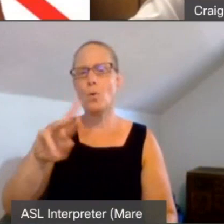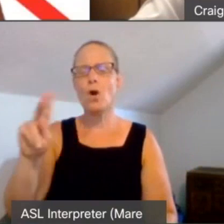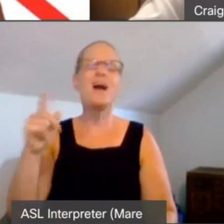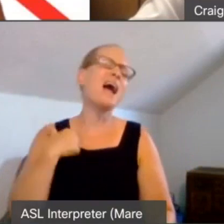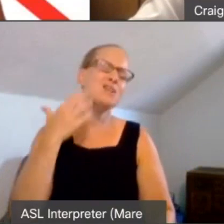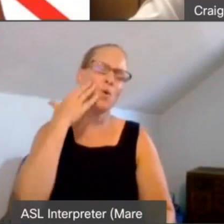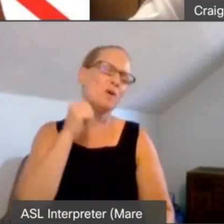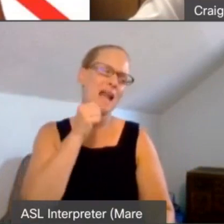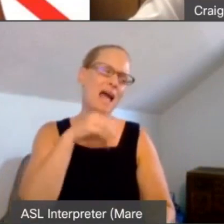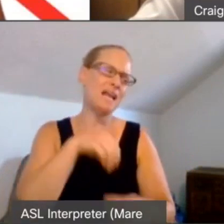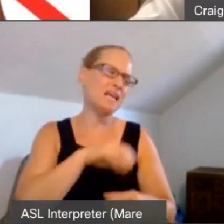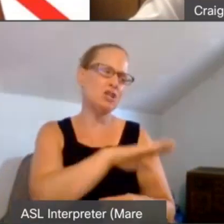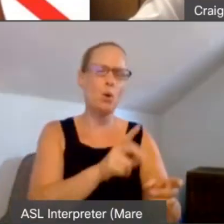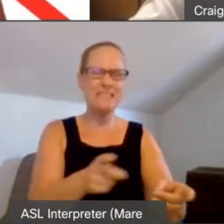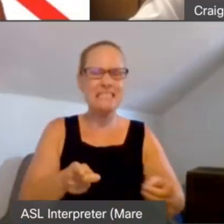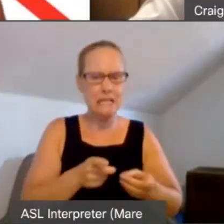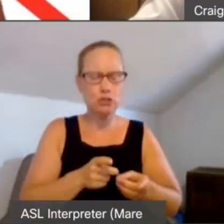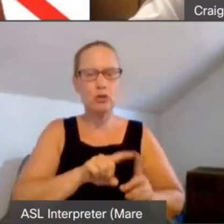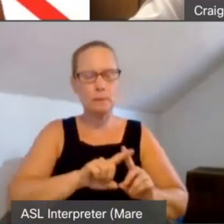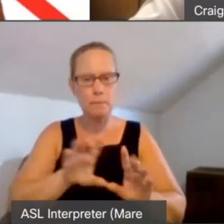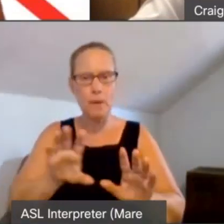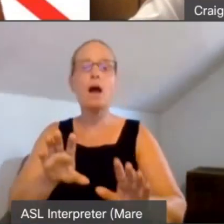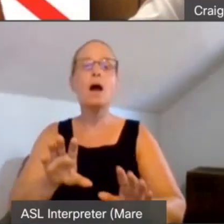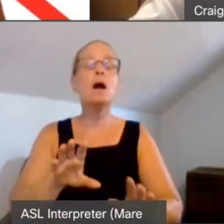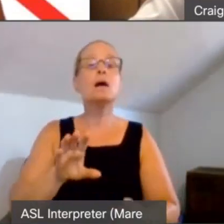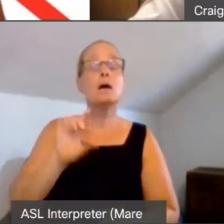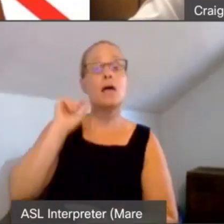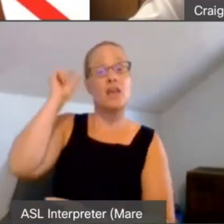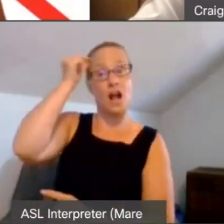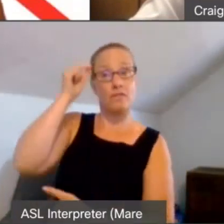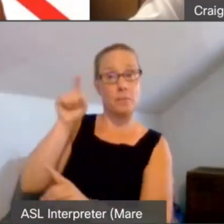between the governmental entity in Franklin County